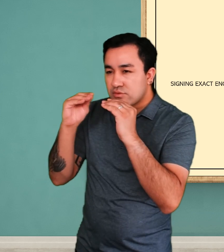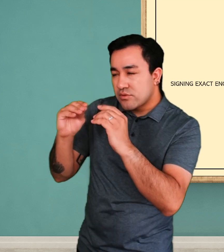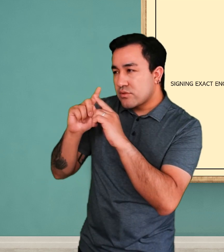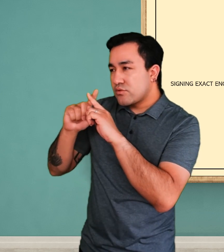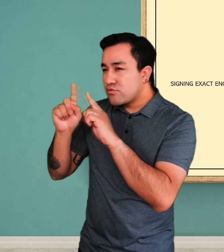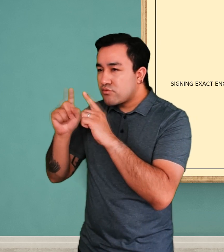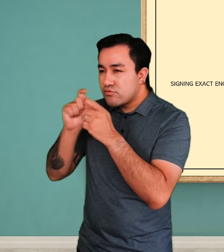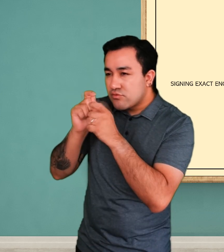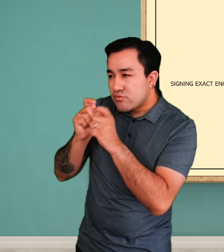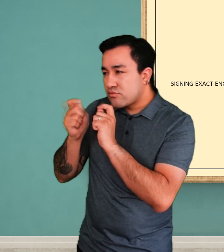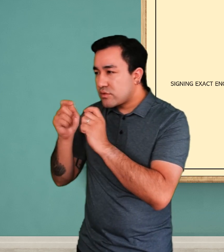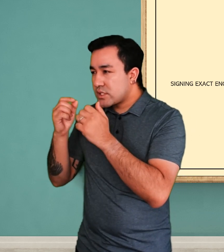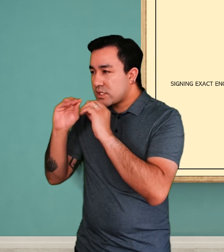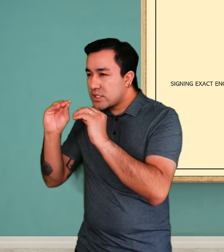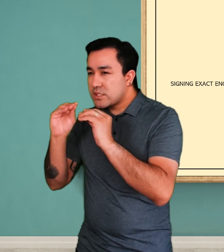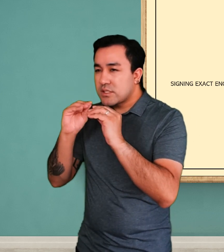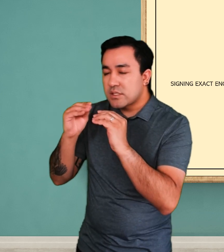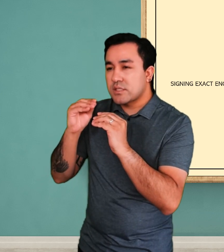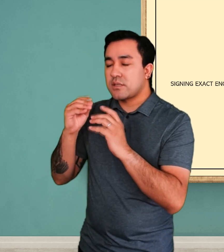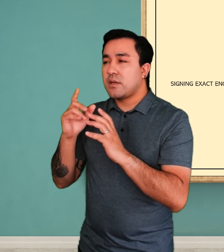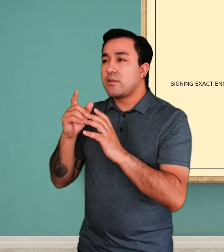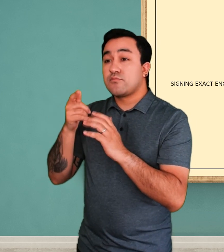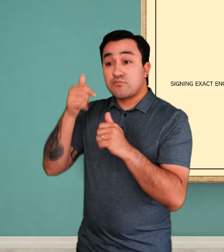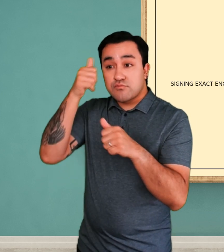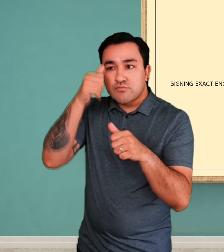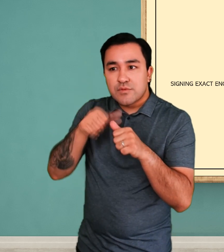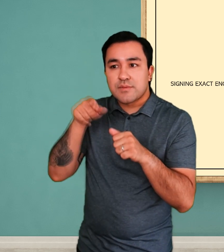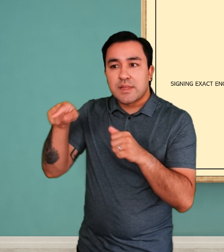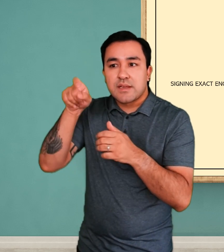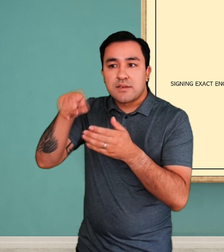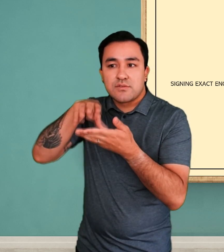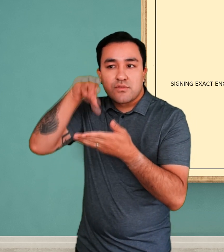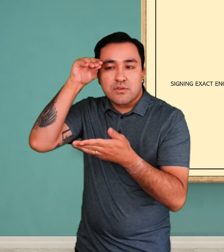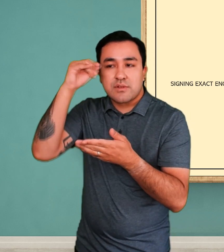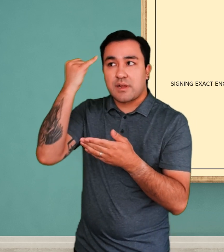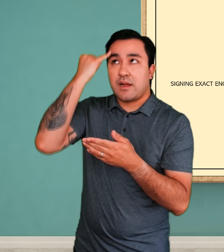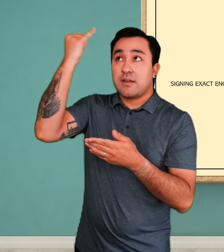We need to remember they need to learn the concept of sound. If they were born deaf